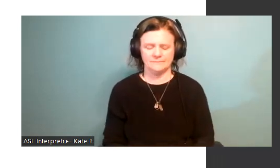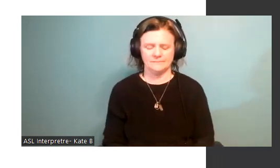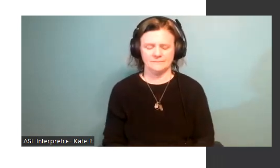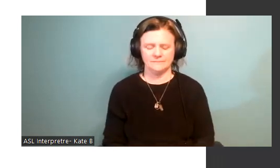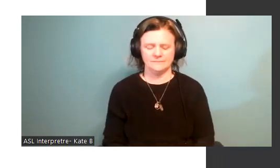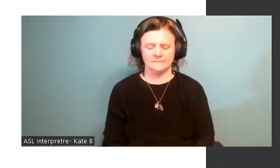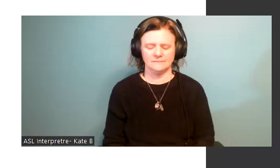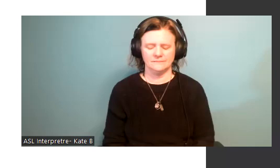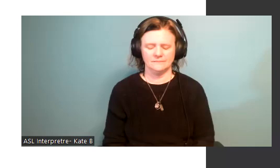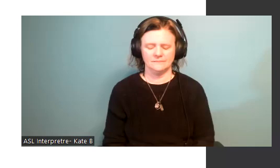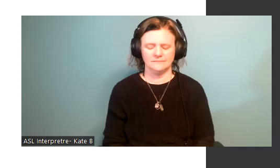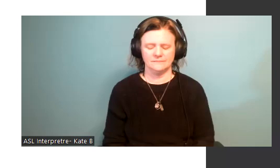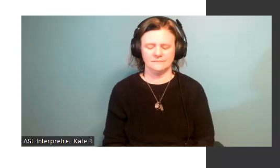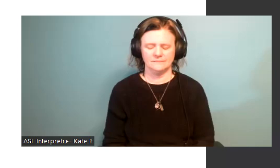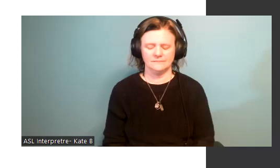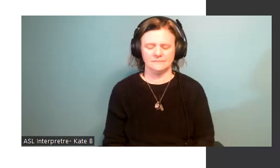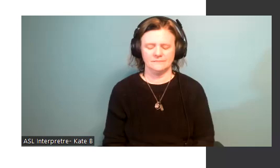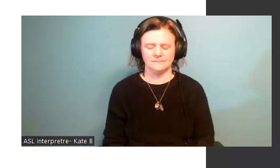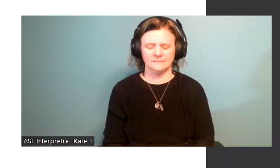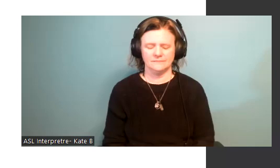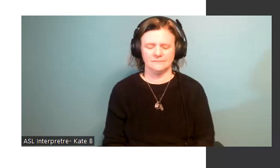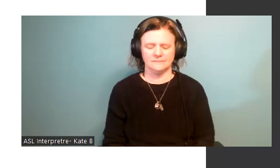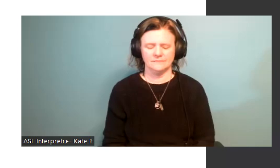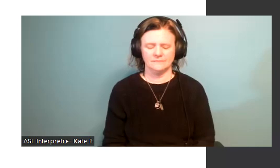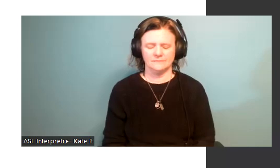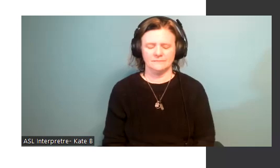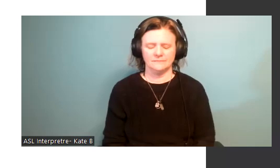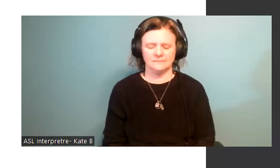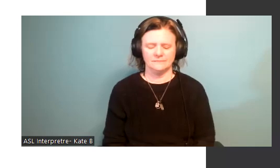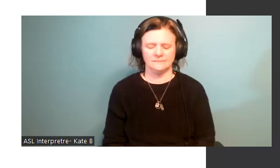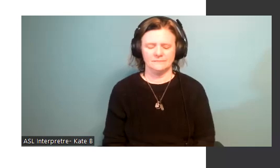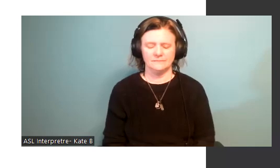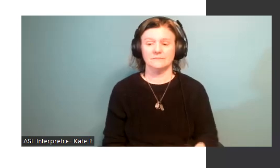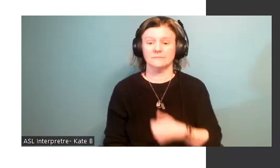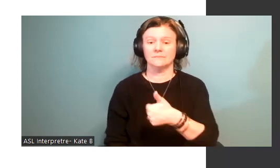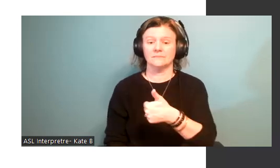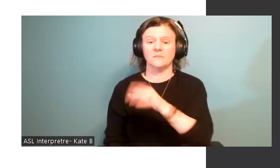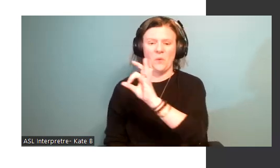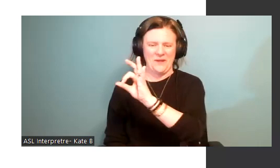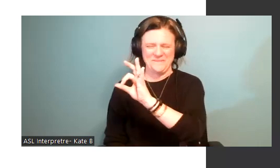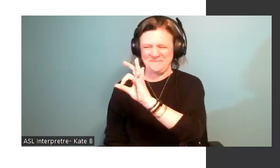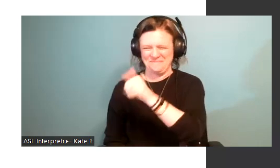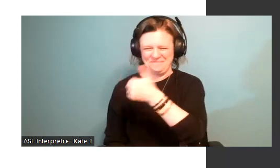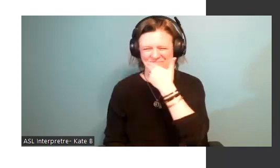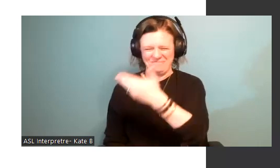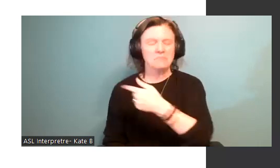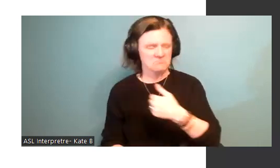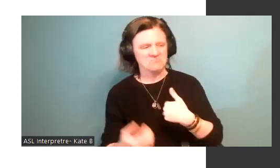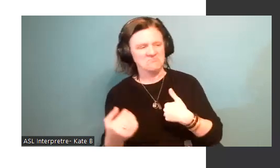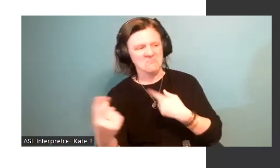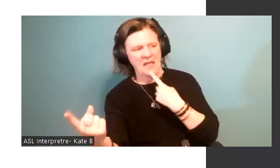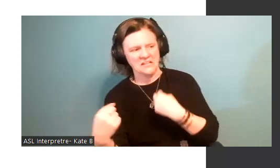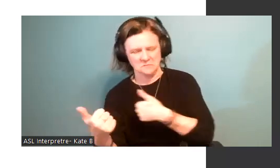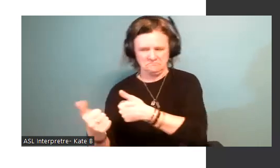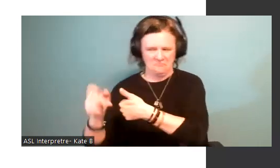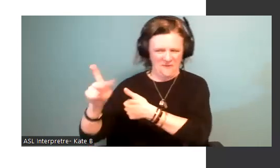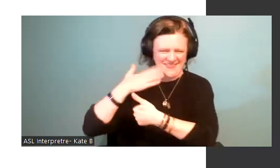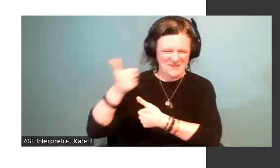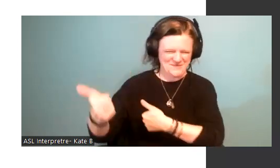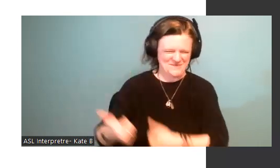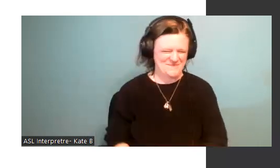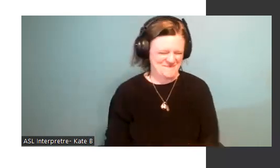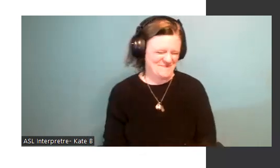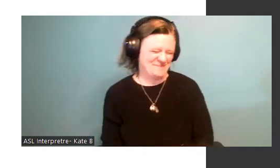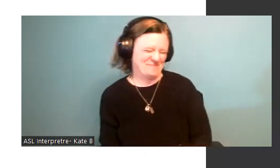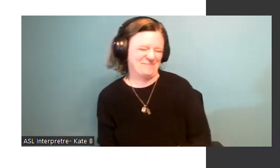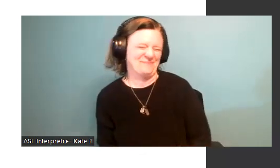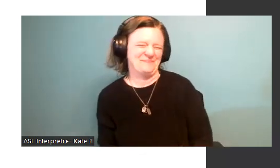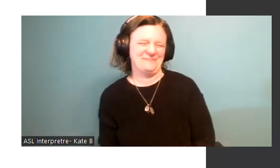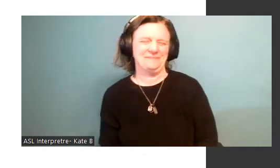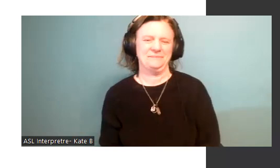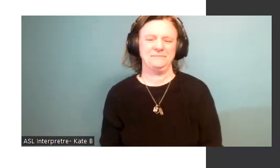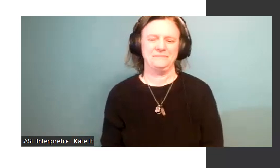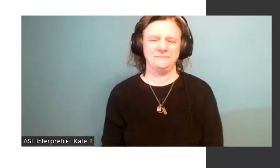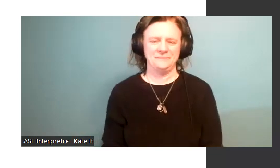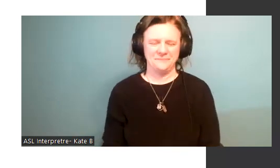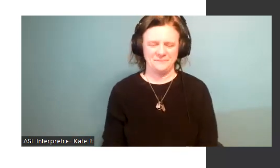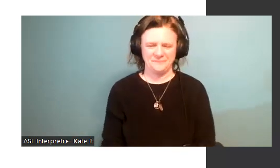it is ALT A. to un-mute.